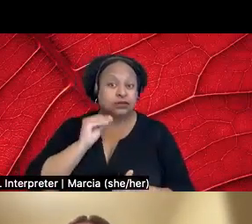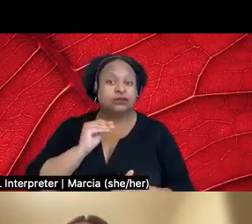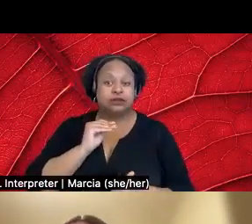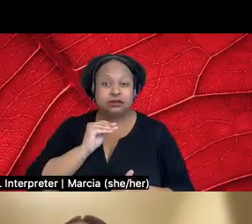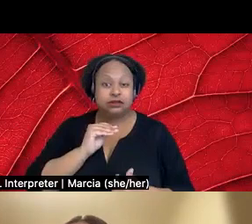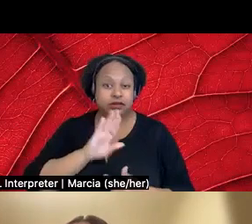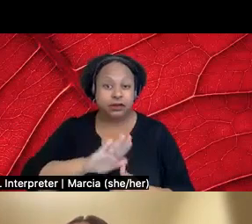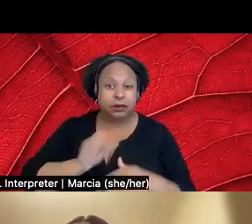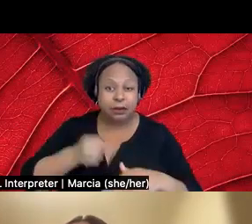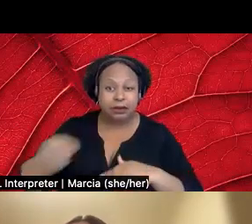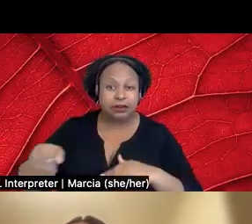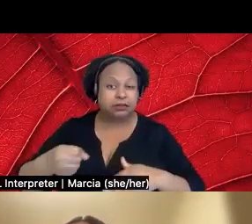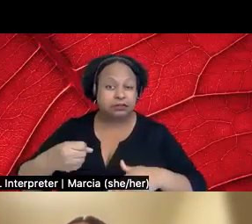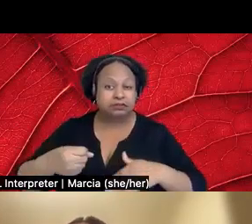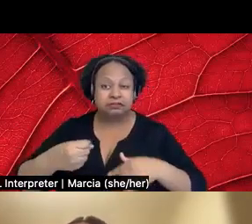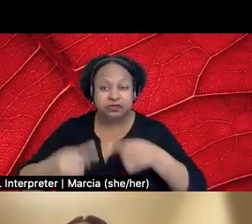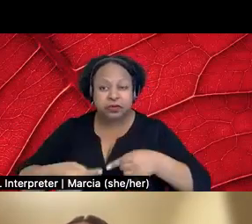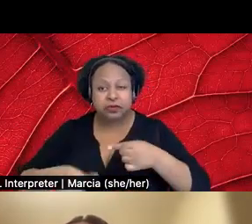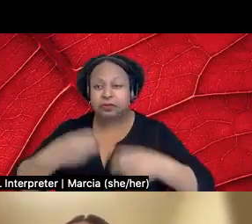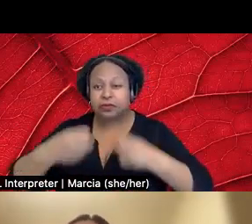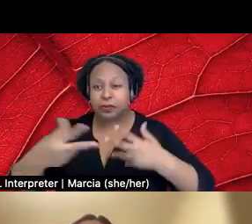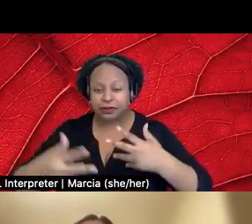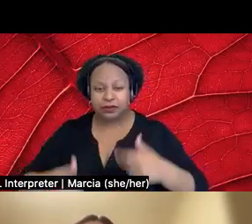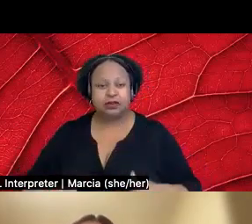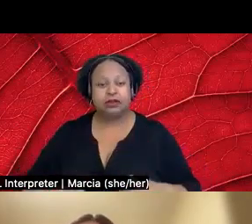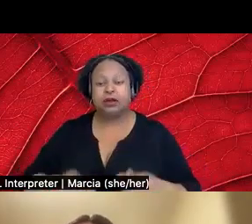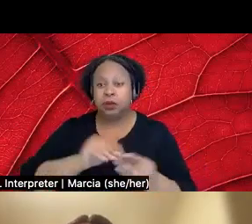And in this case, the more specific and detailed the better.